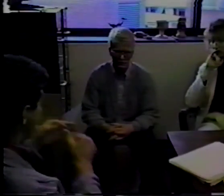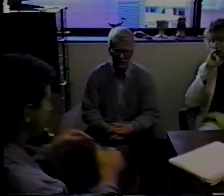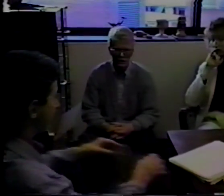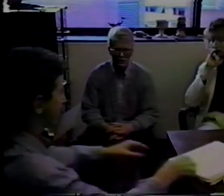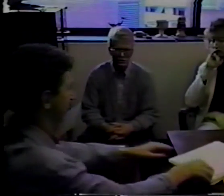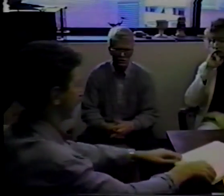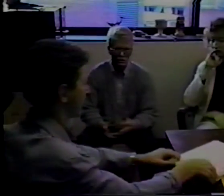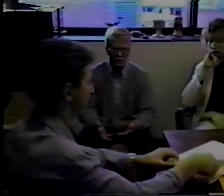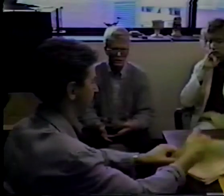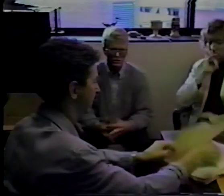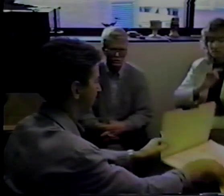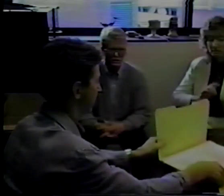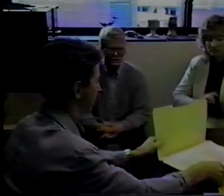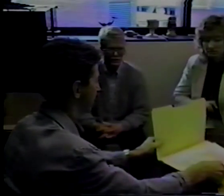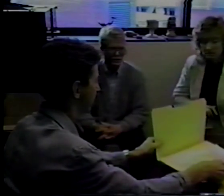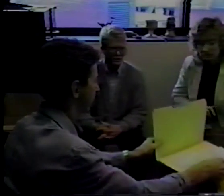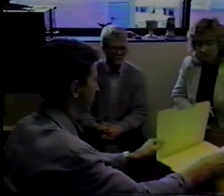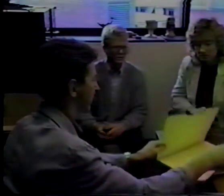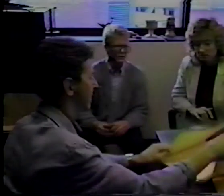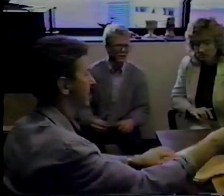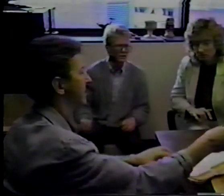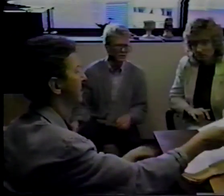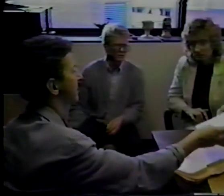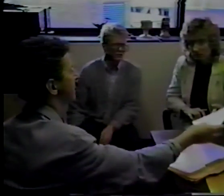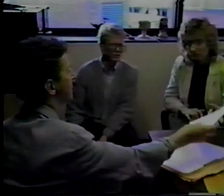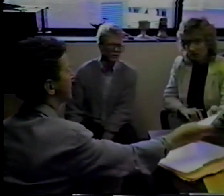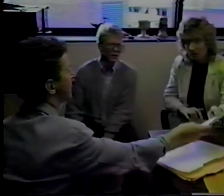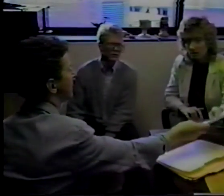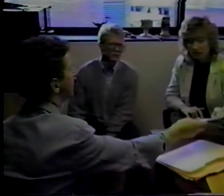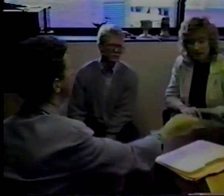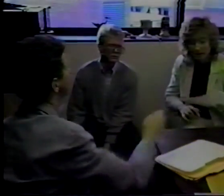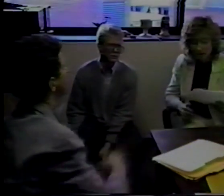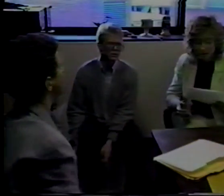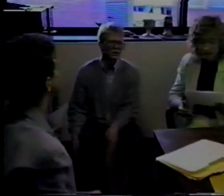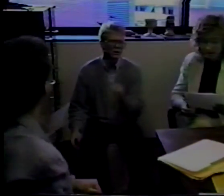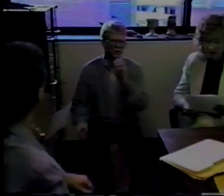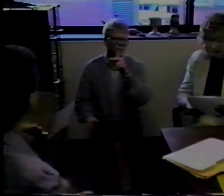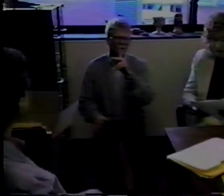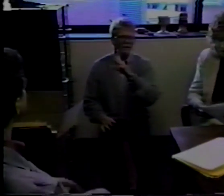So I just want you to see if this is a narrative or not.